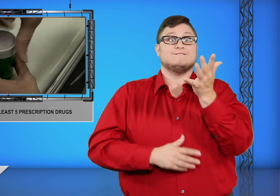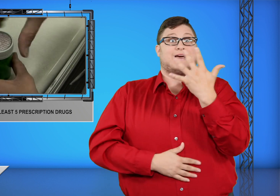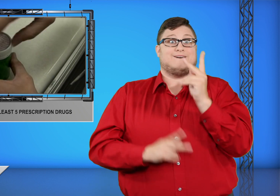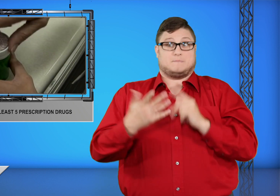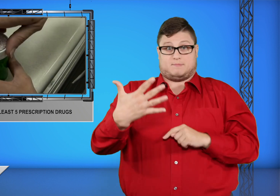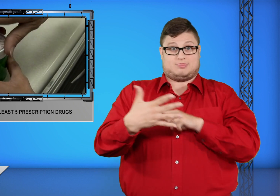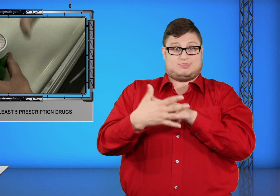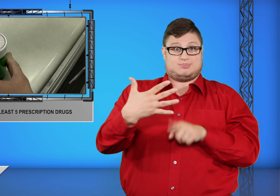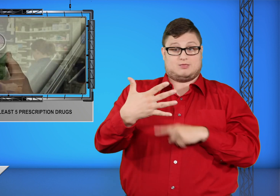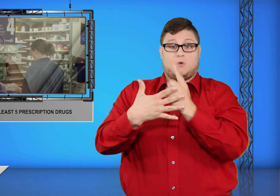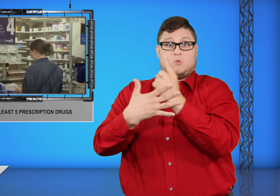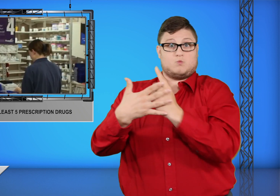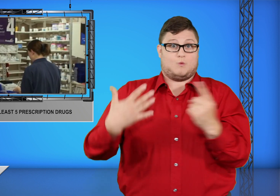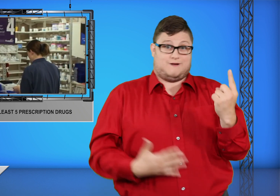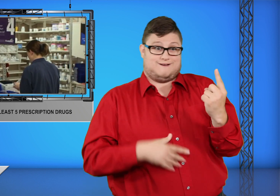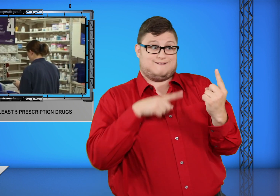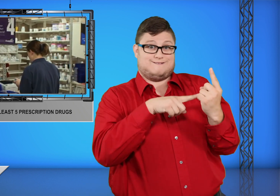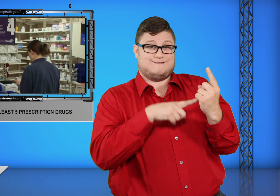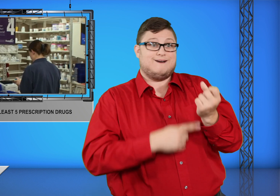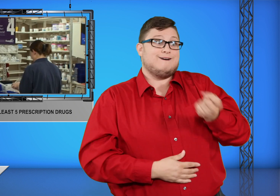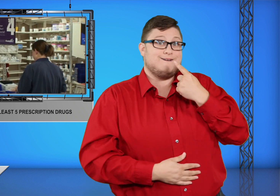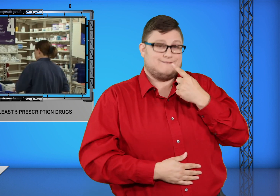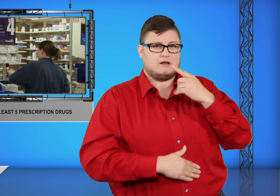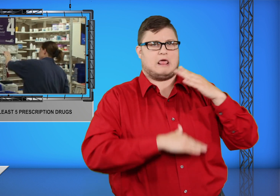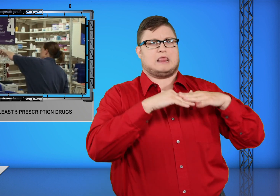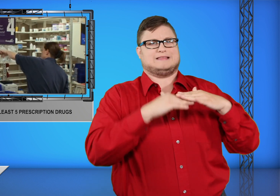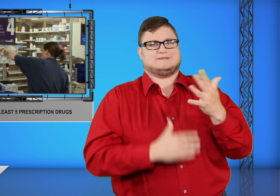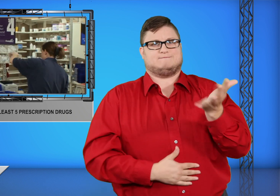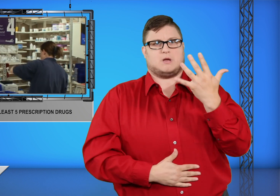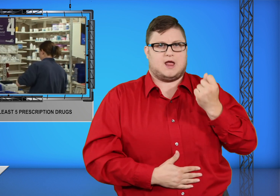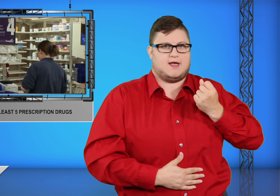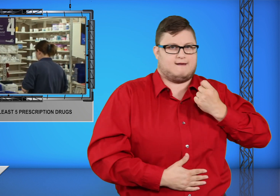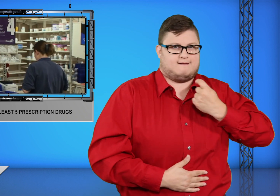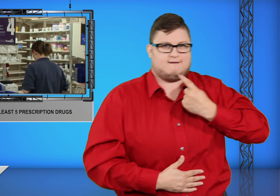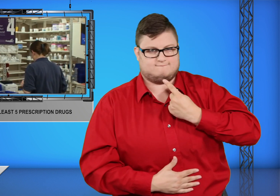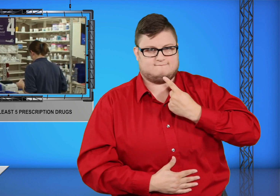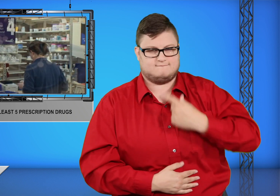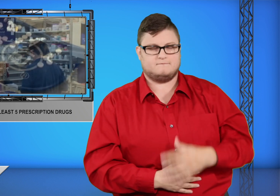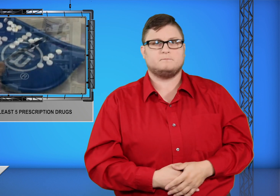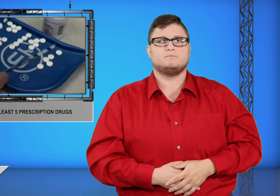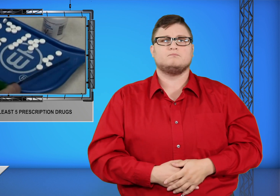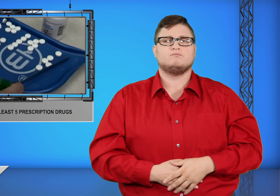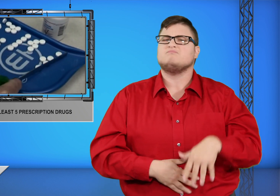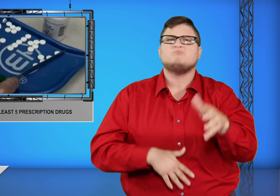One in five took at least five.